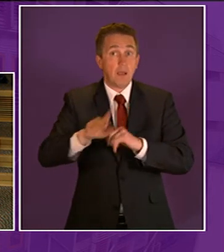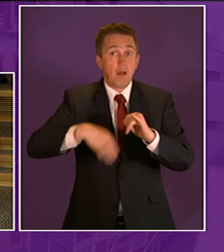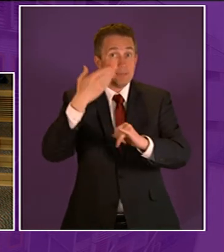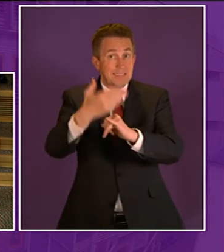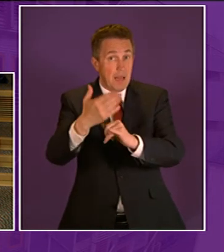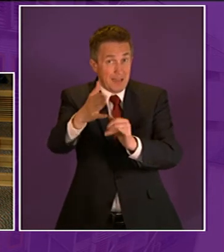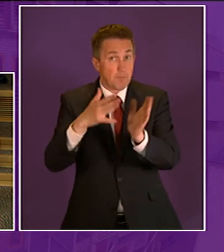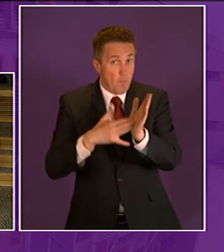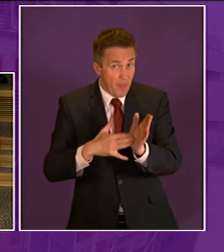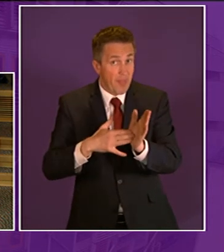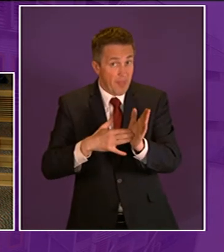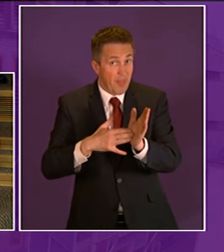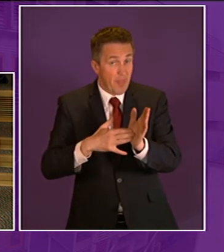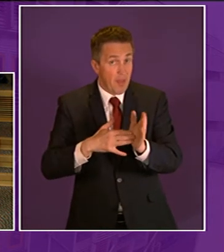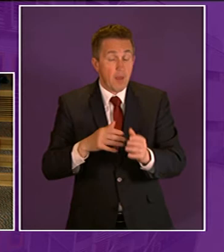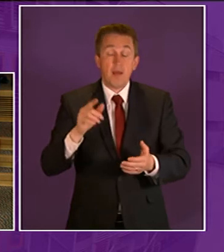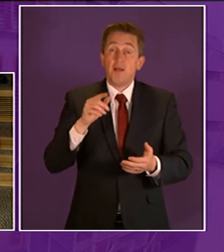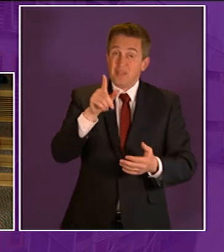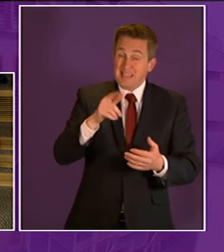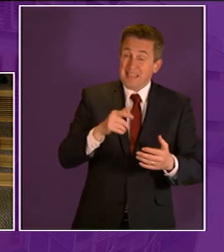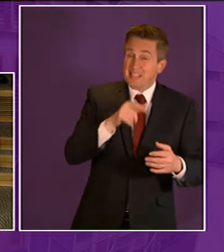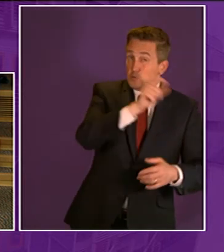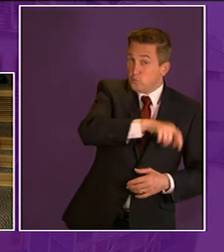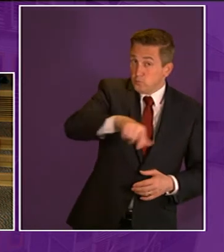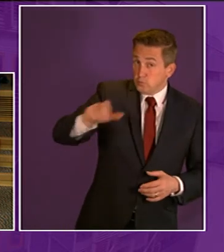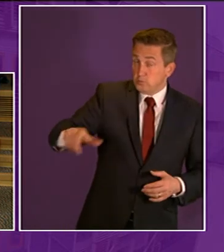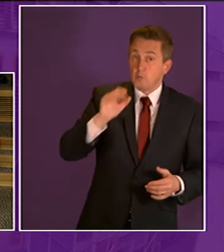As a result of that escalation, the impact on students will deepen and harden; in this